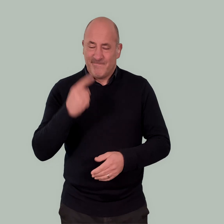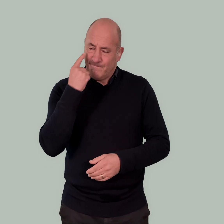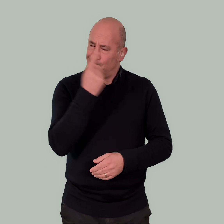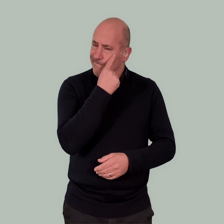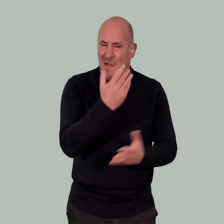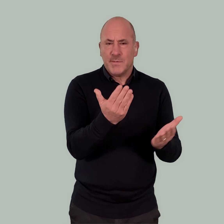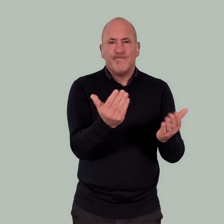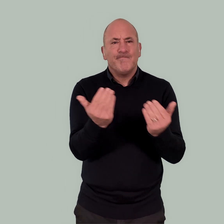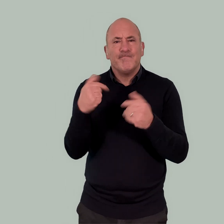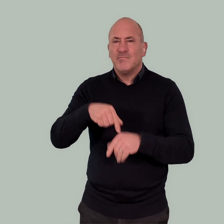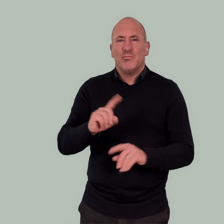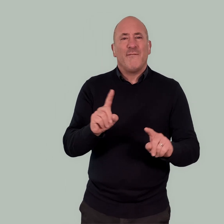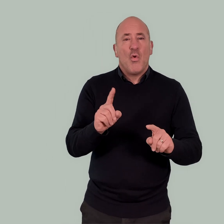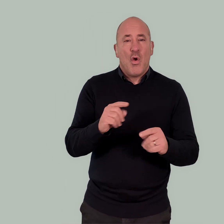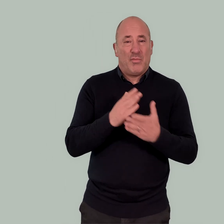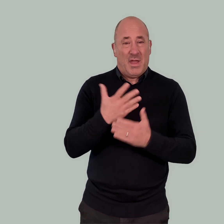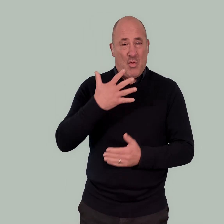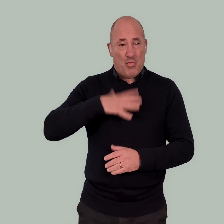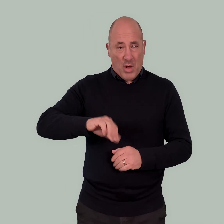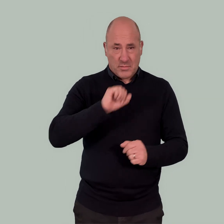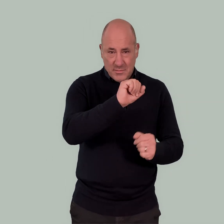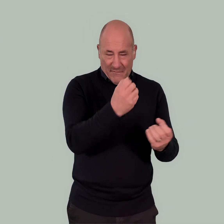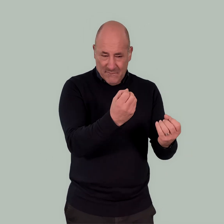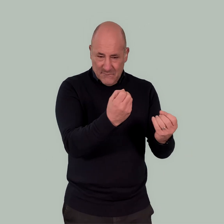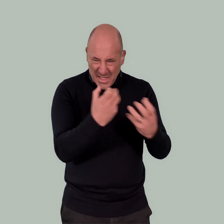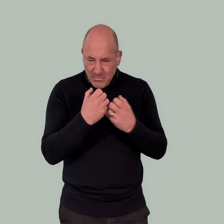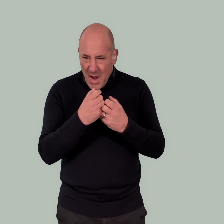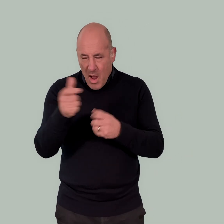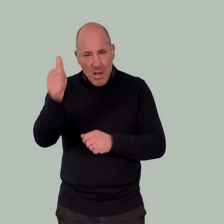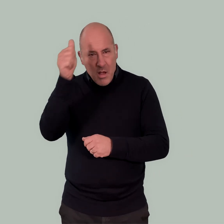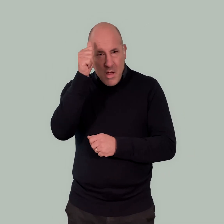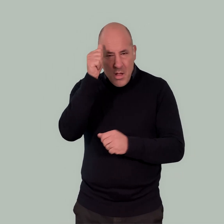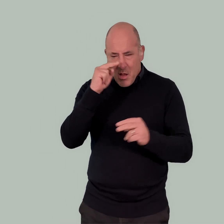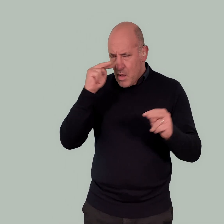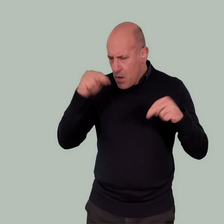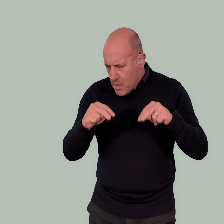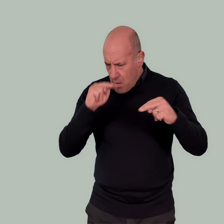The purpose of this Call for Evidence is to gather feedback and insight